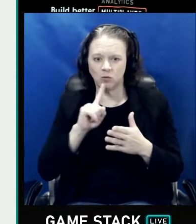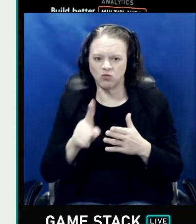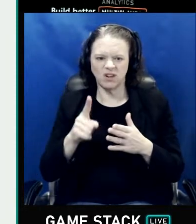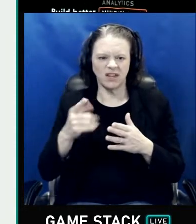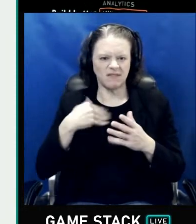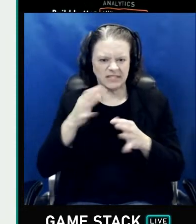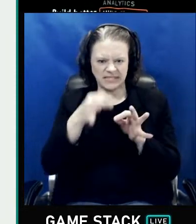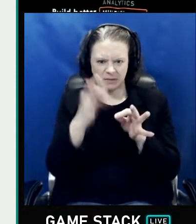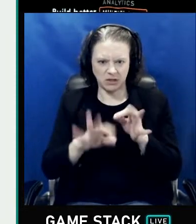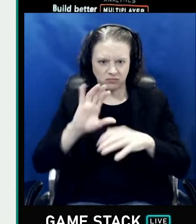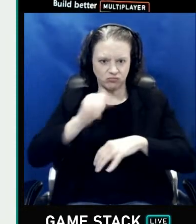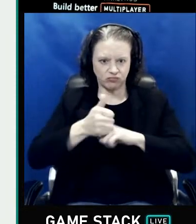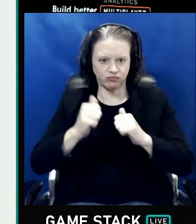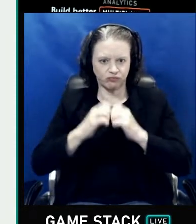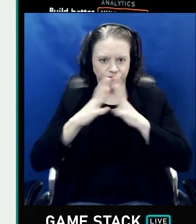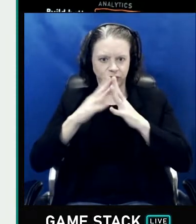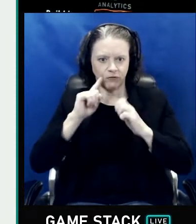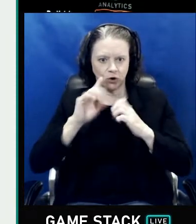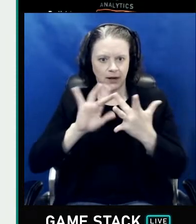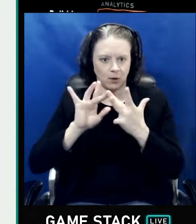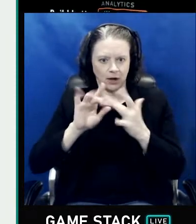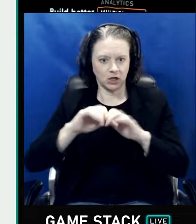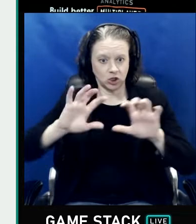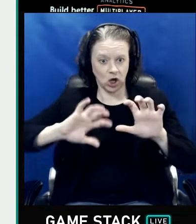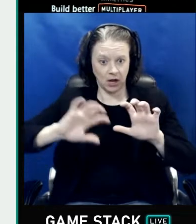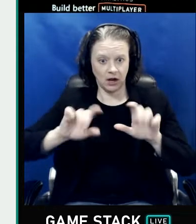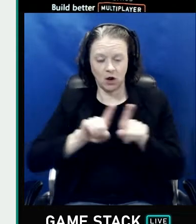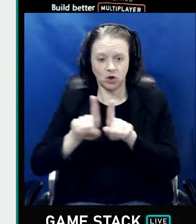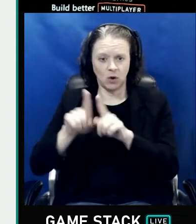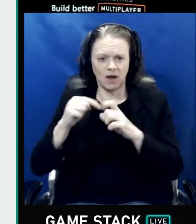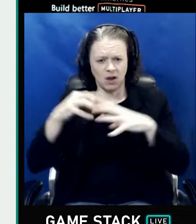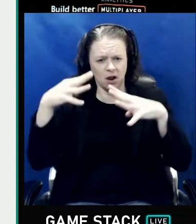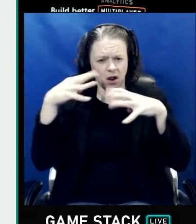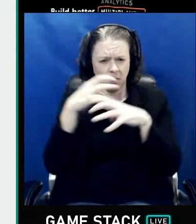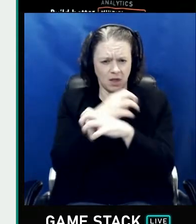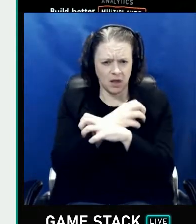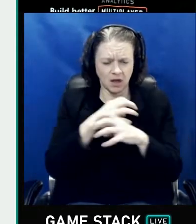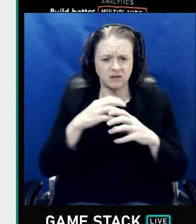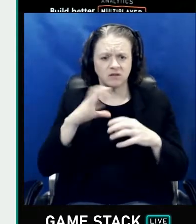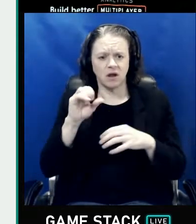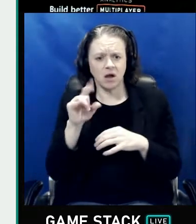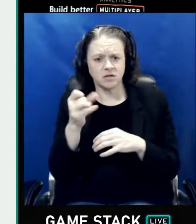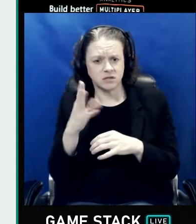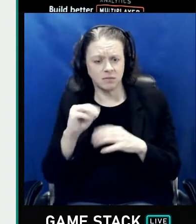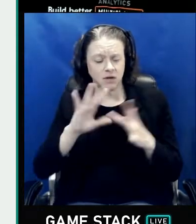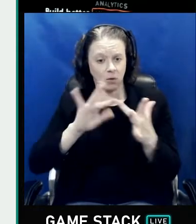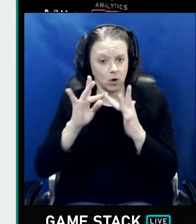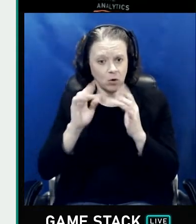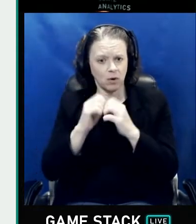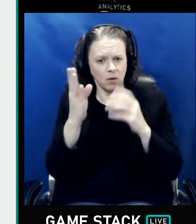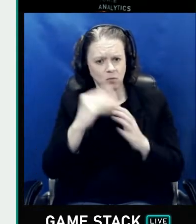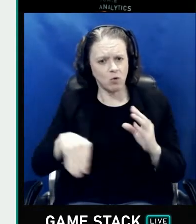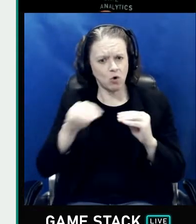They also have custom networking, complex networking scenarios, where there's more players, so they have their own custom networking implementation